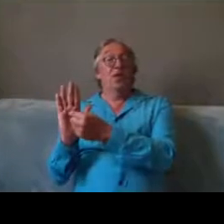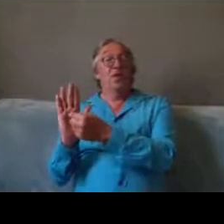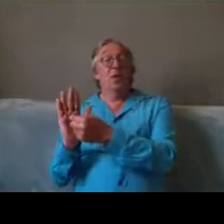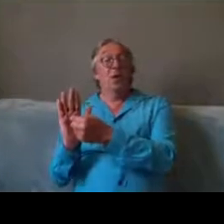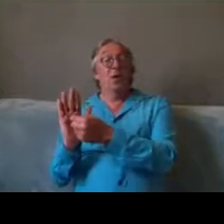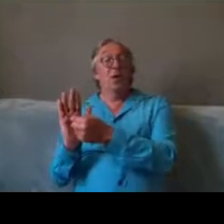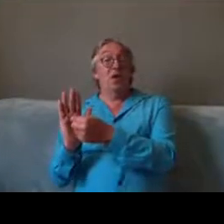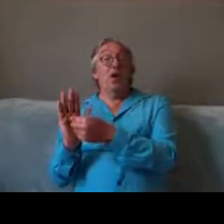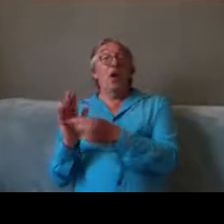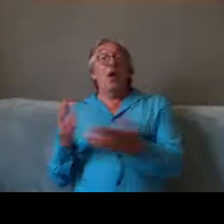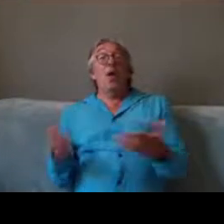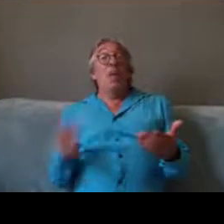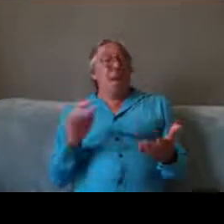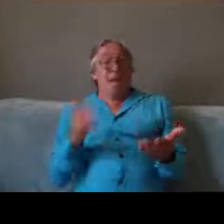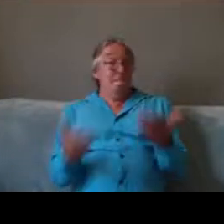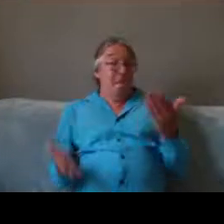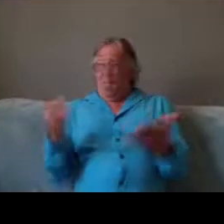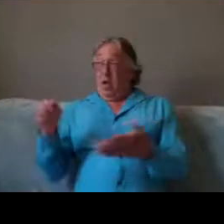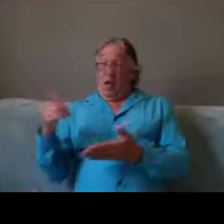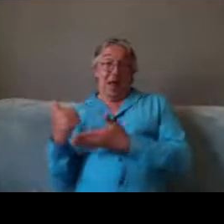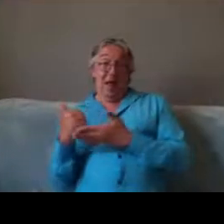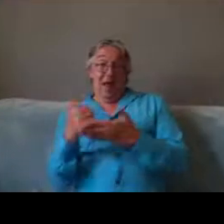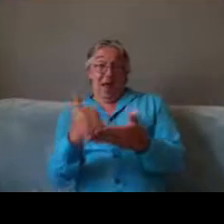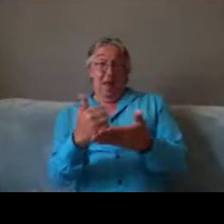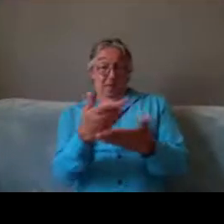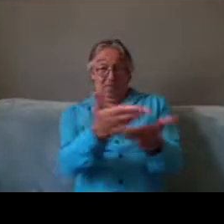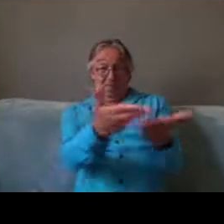What I want to mention here, I won't go into details is